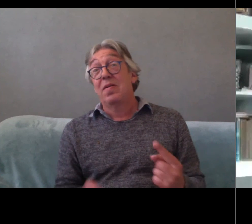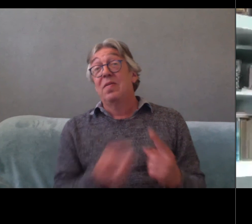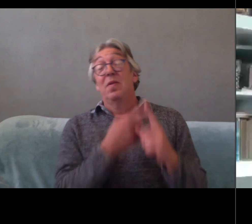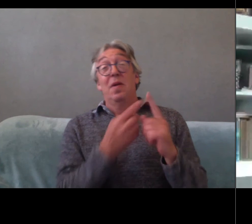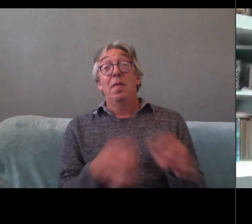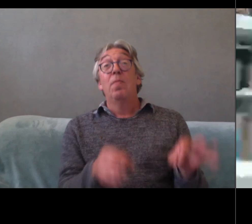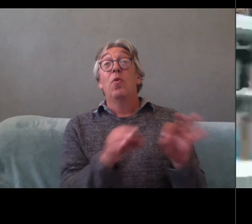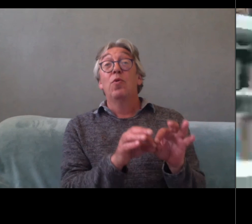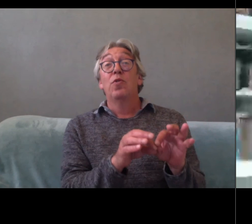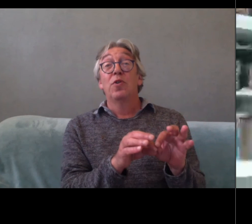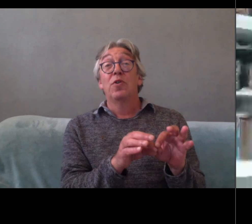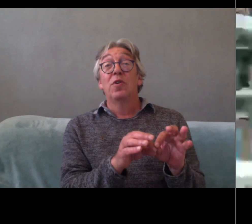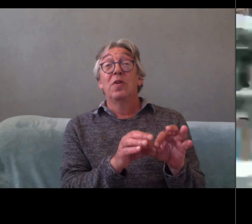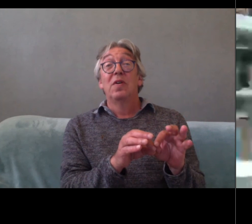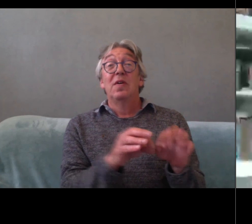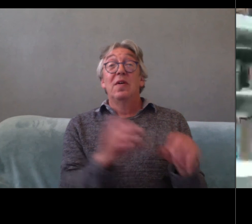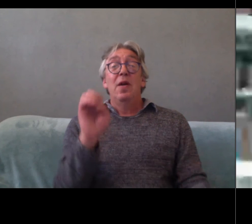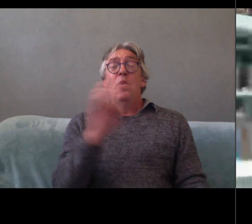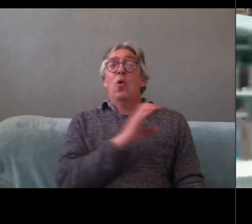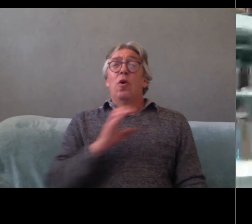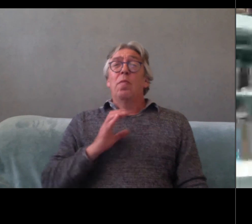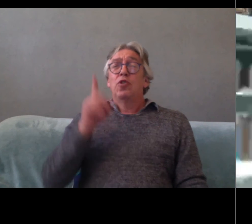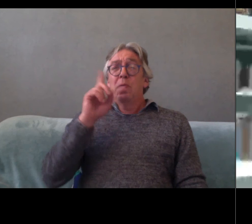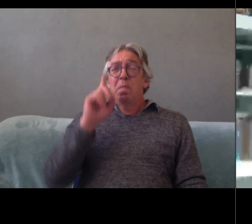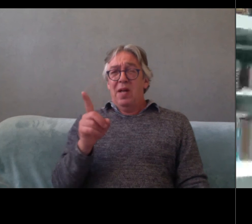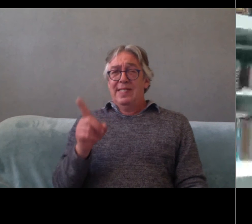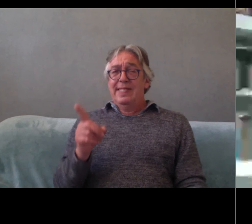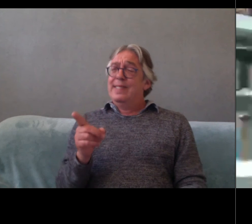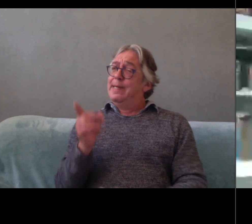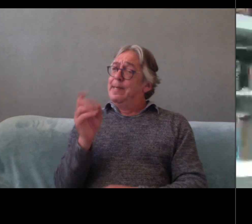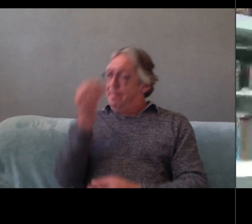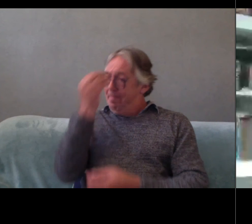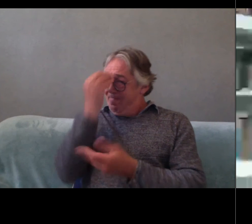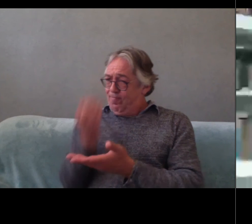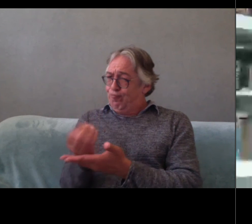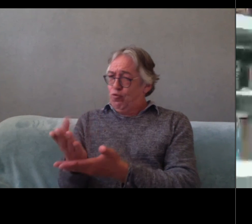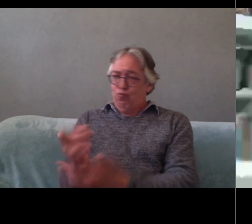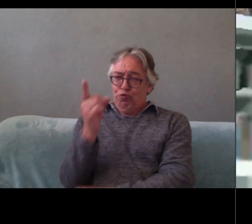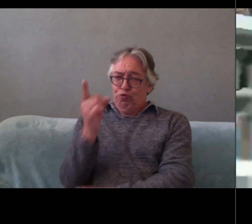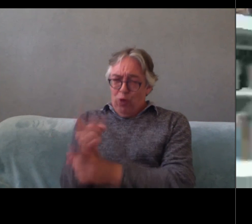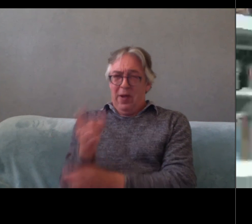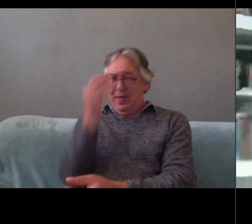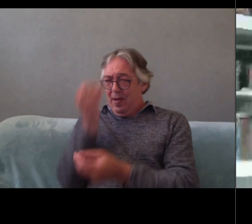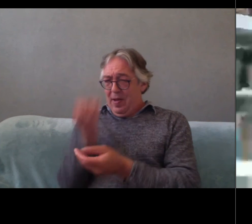to the Member States and to the national bodies of disability organisation in the Member States.